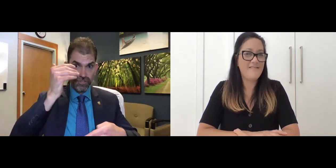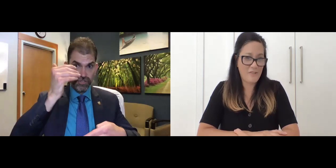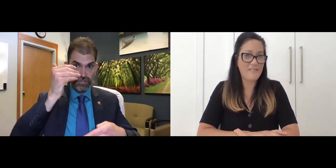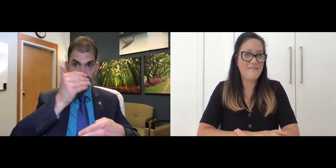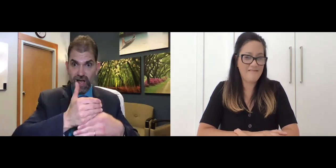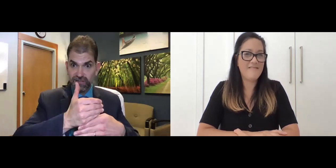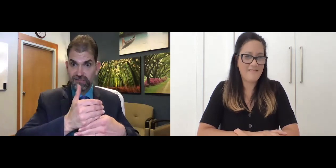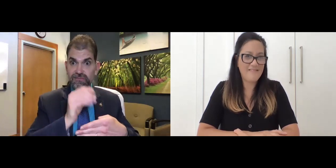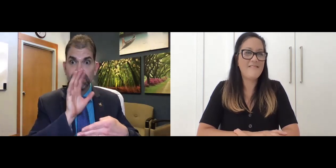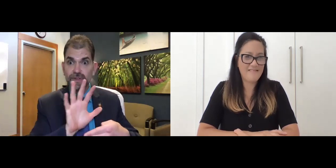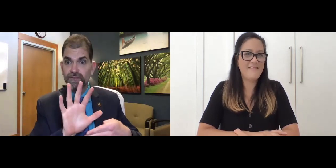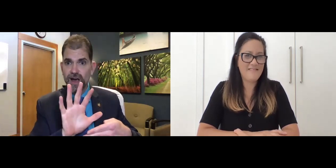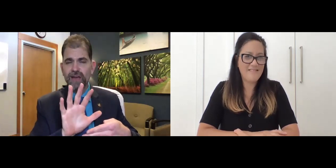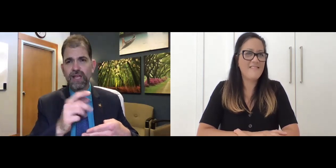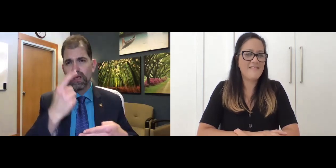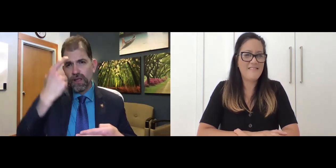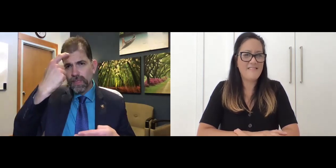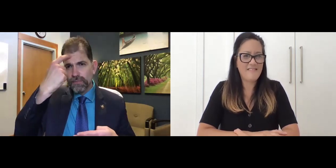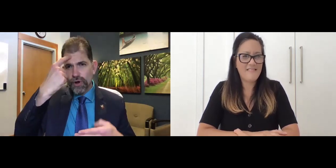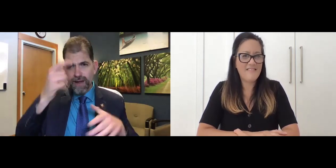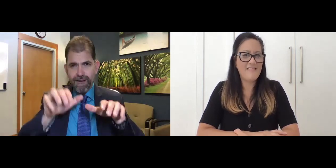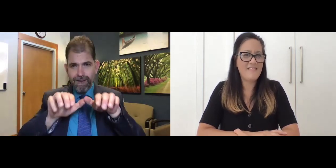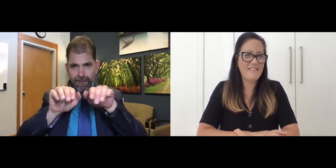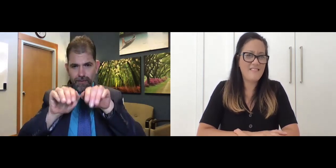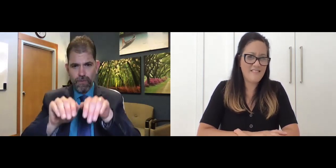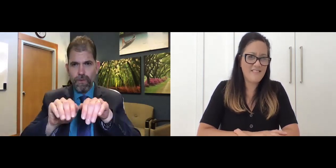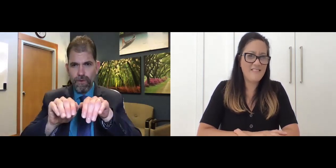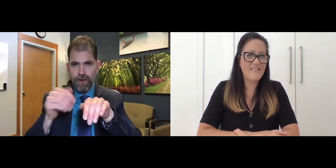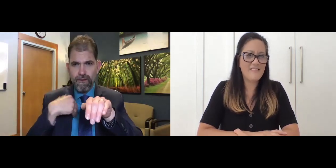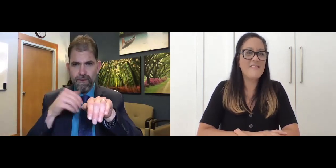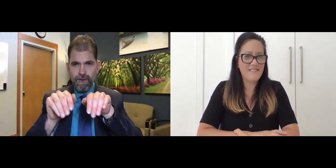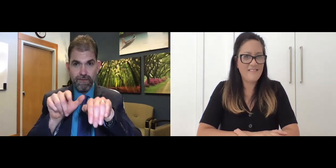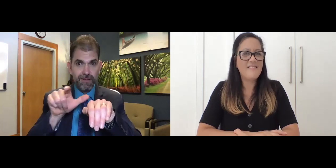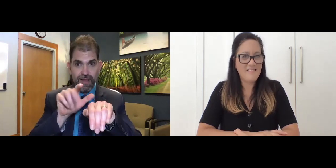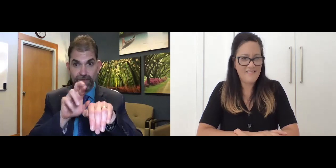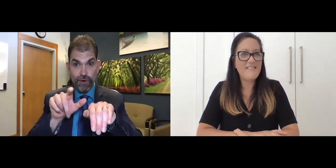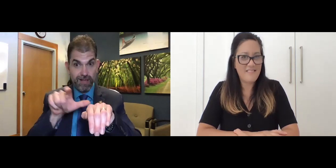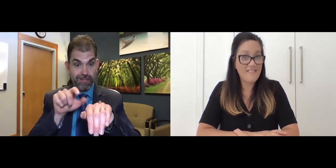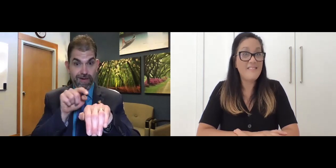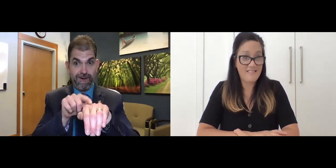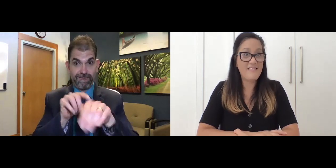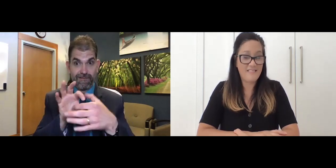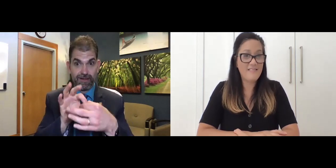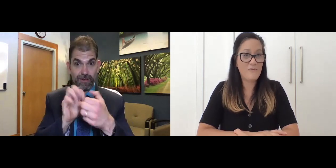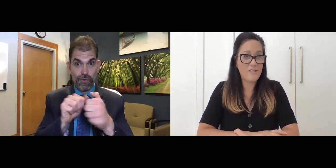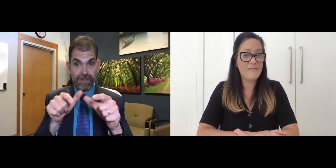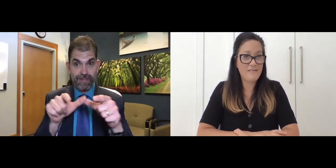and after that age of five that critical period closes